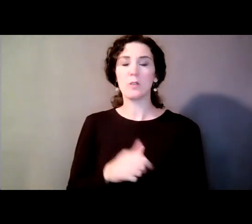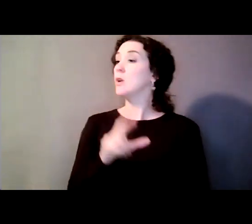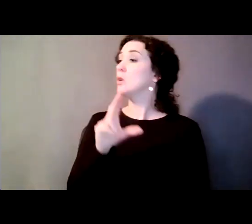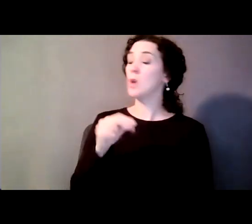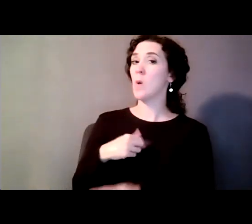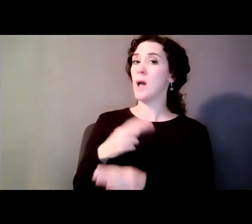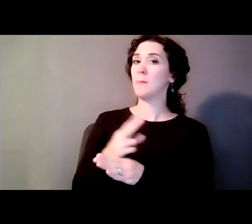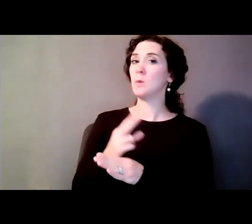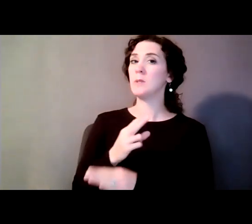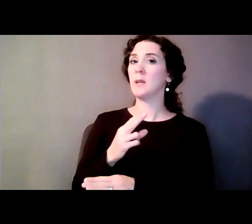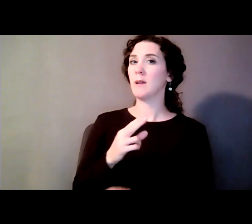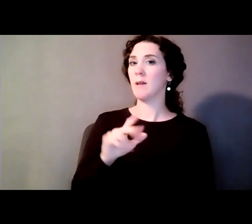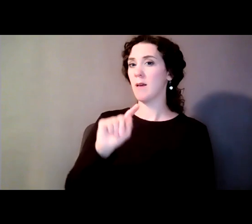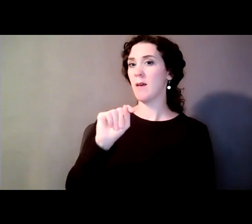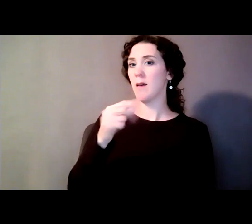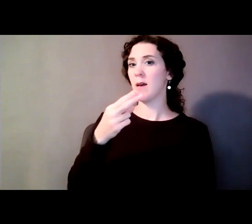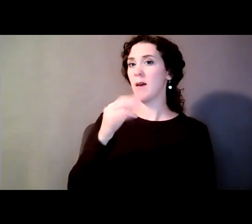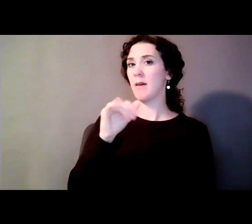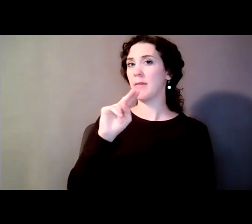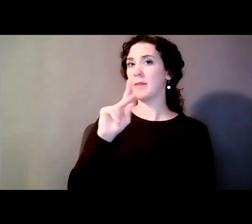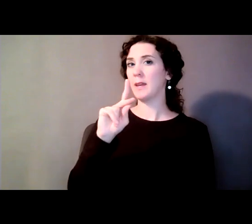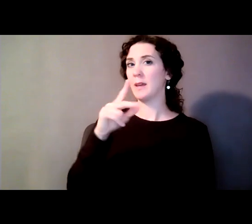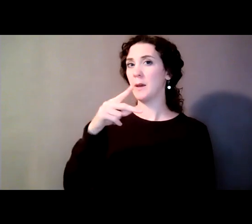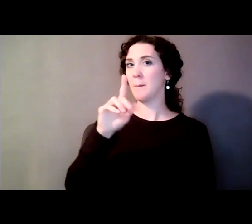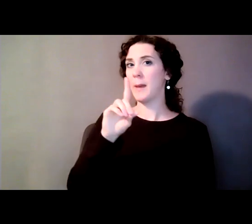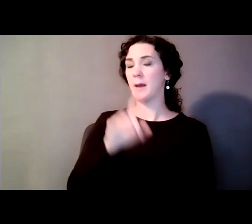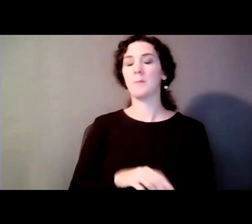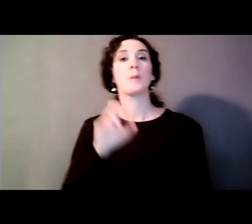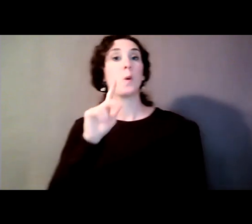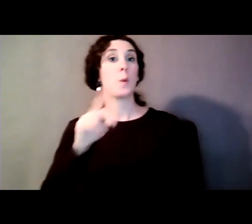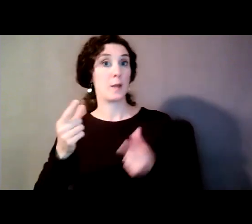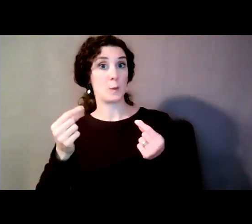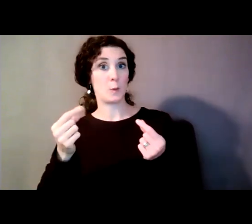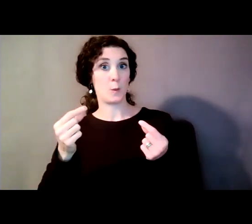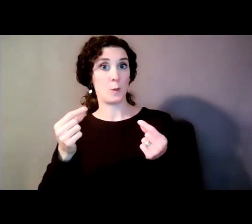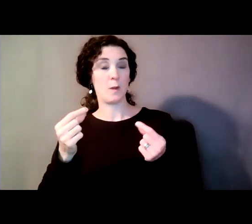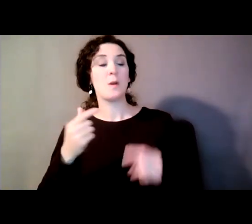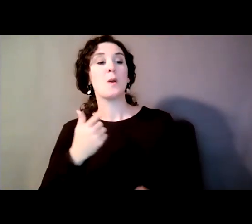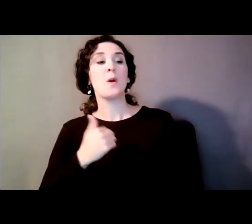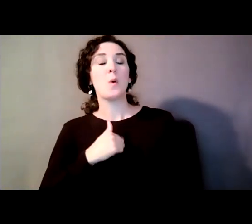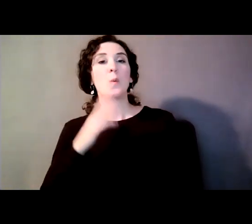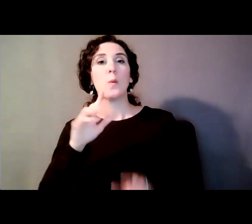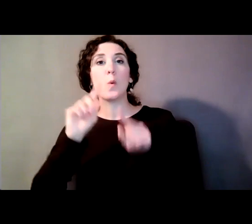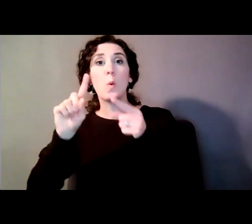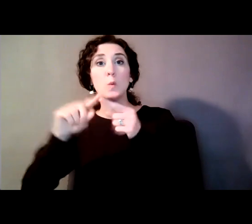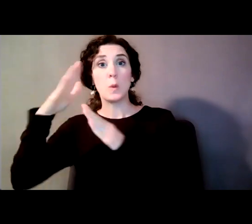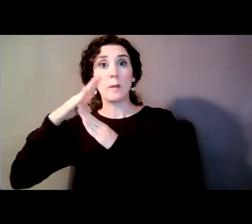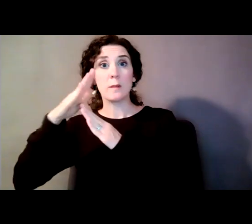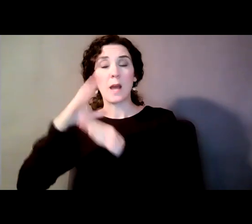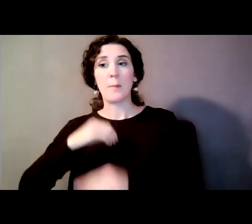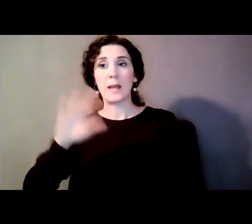The first thing we are going to do is go up to the top and we will hit start presentation,